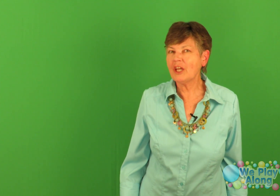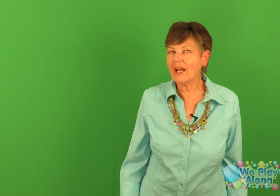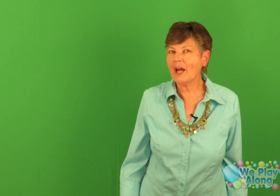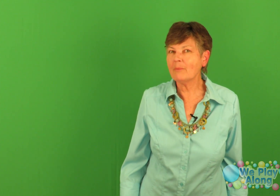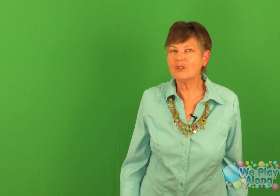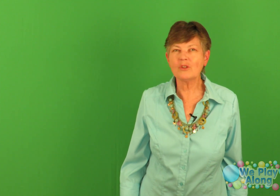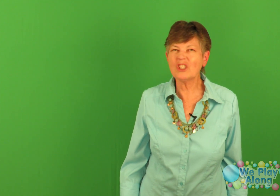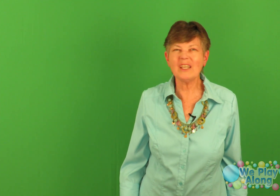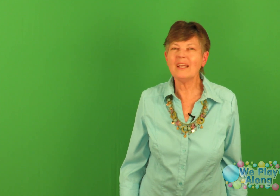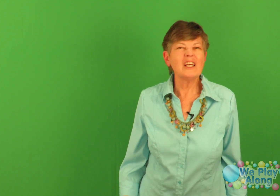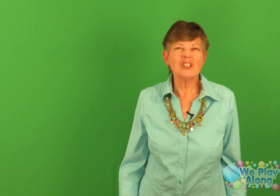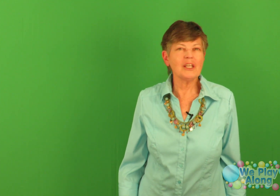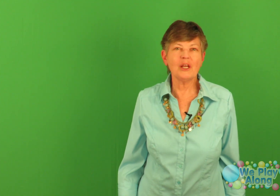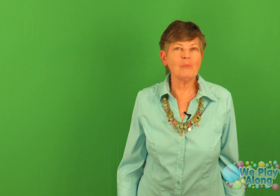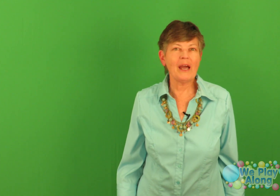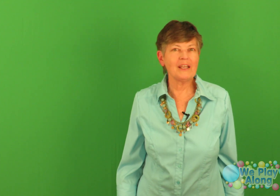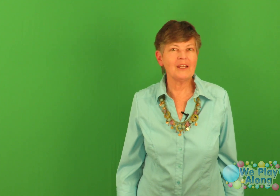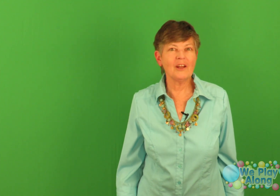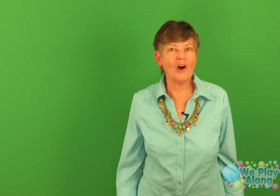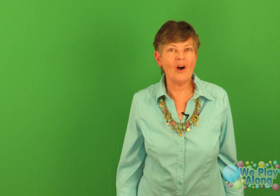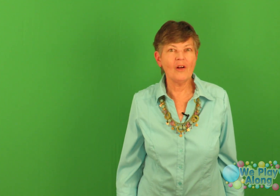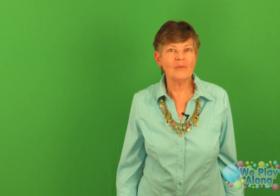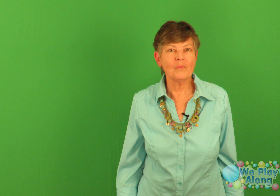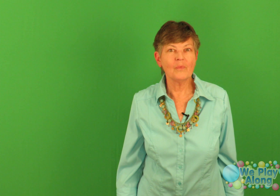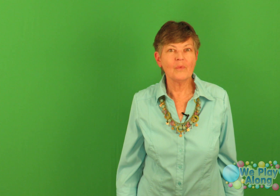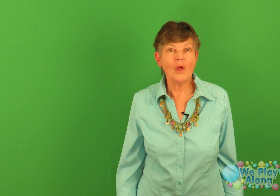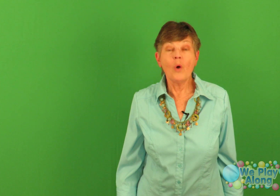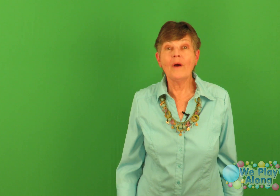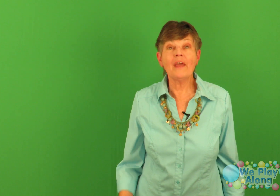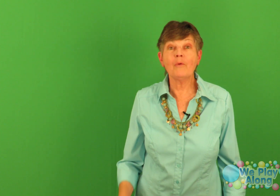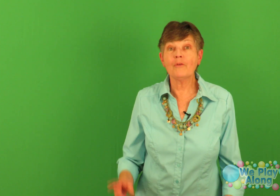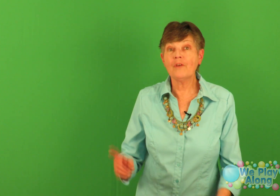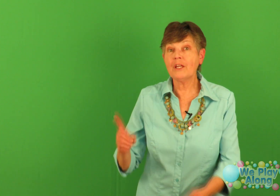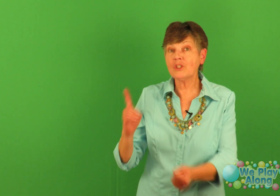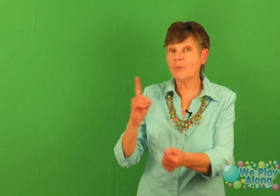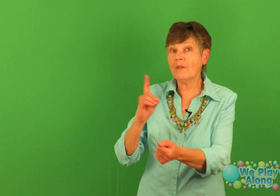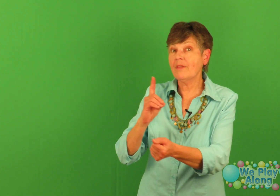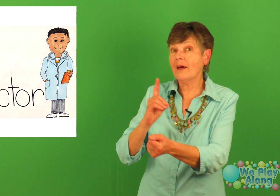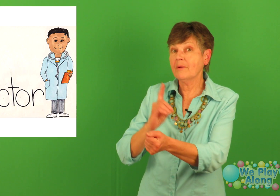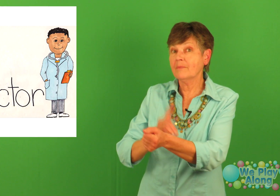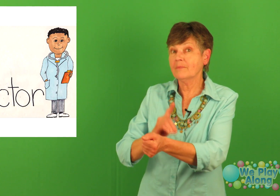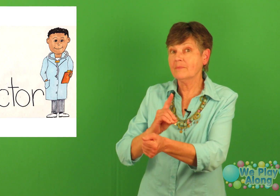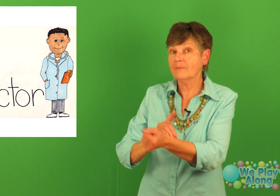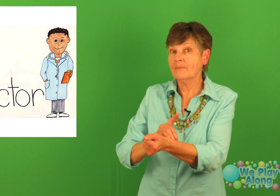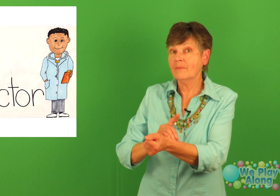checkup so she she didn't mind it at all when they were finished with the